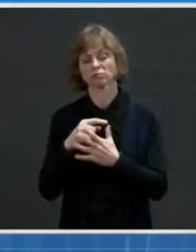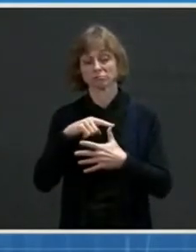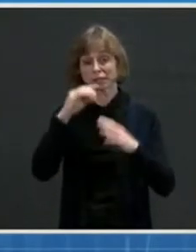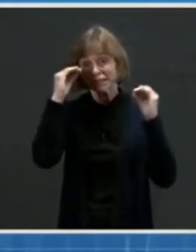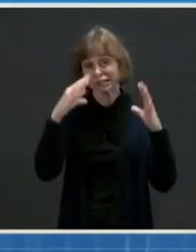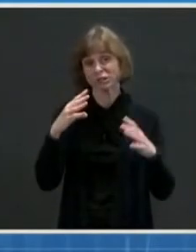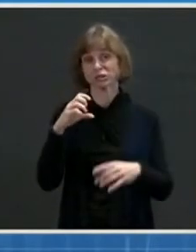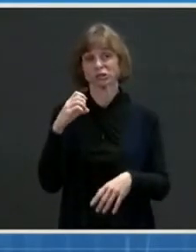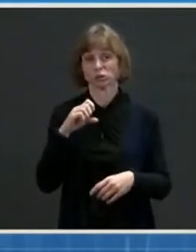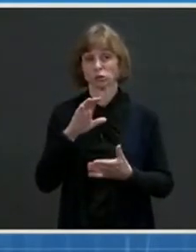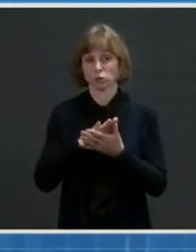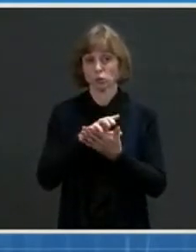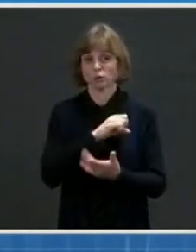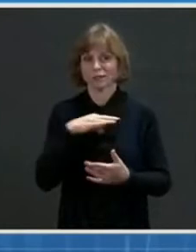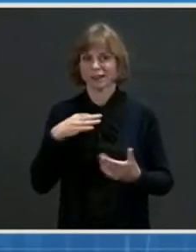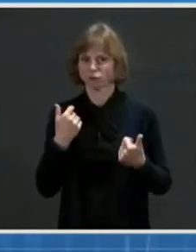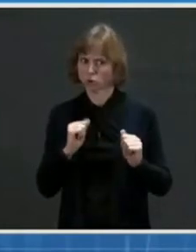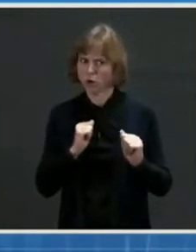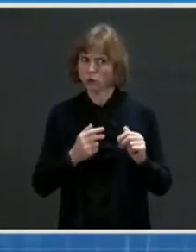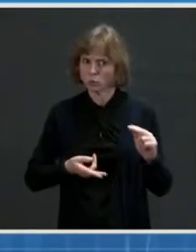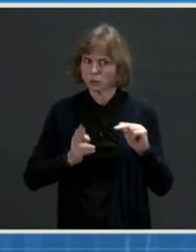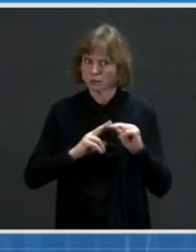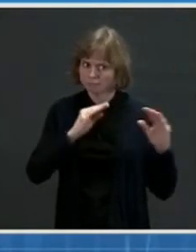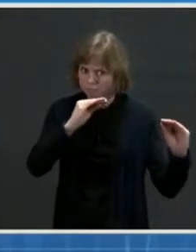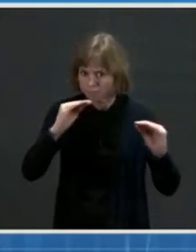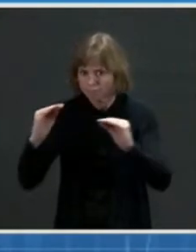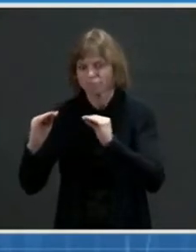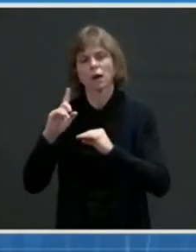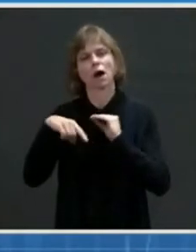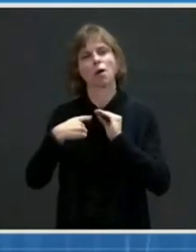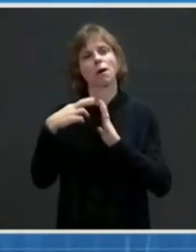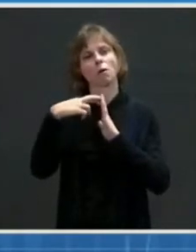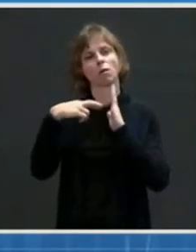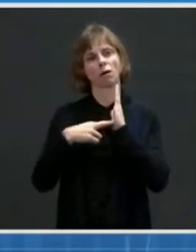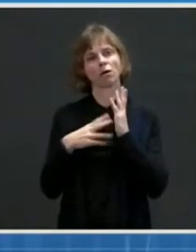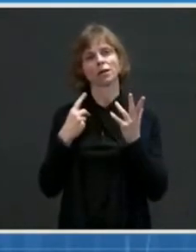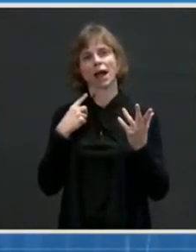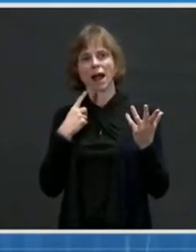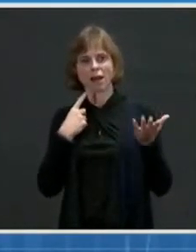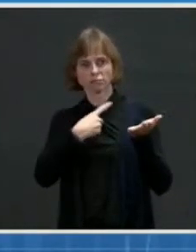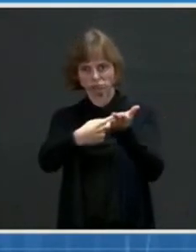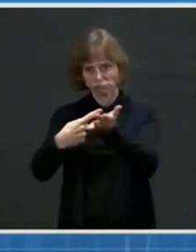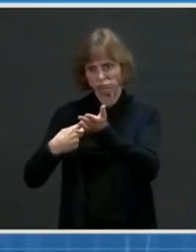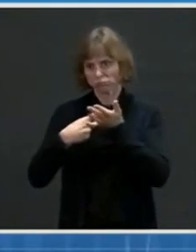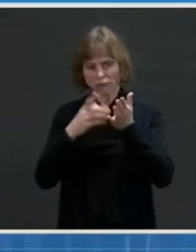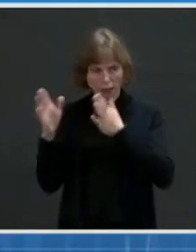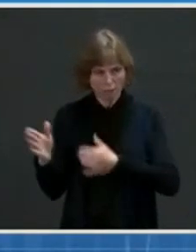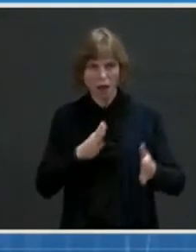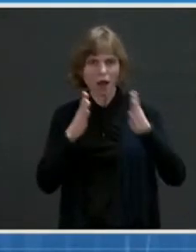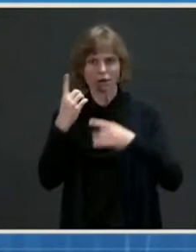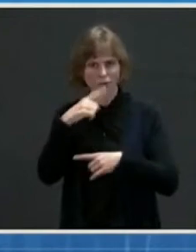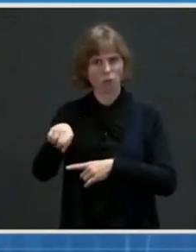PARTNERS AND EDUCATION PARTNERS, INCLUDING TEACHERS AND OTHER SCHOOL STAFF TO INCREASE AWARENESS OF THE